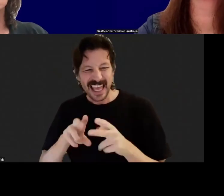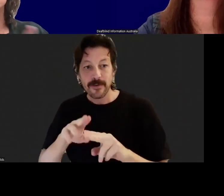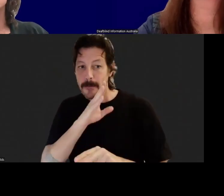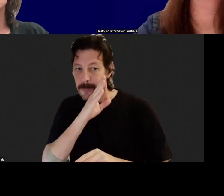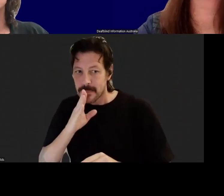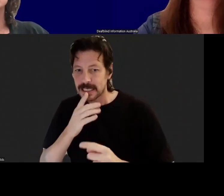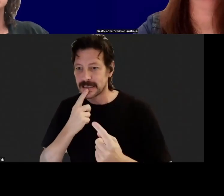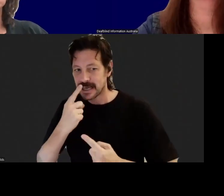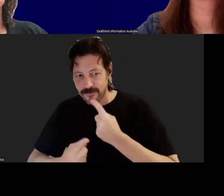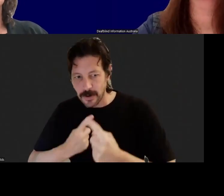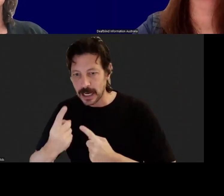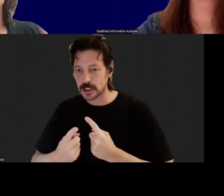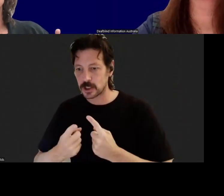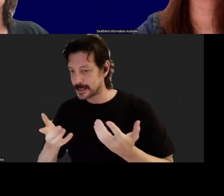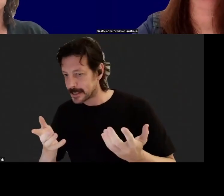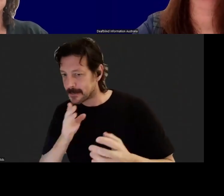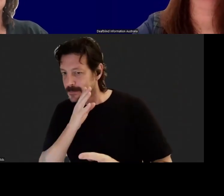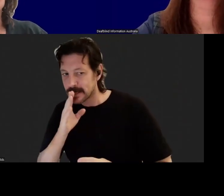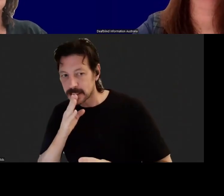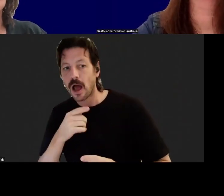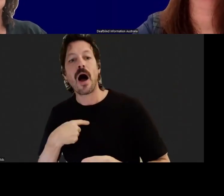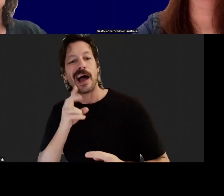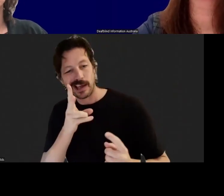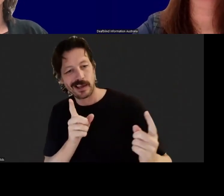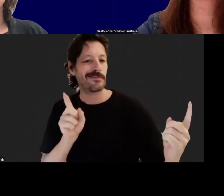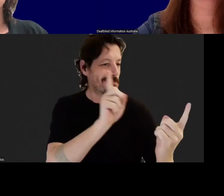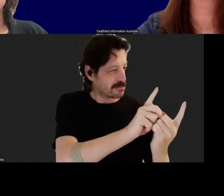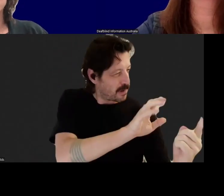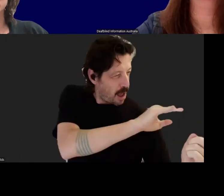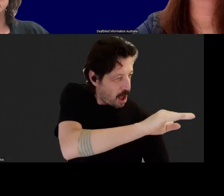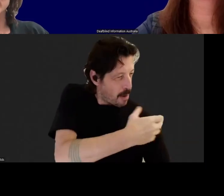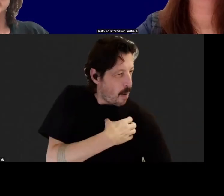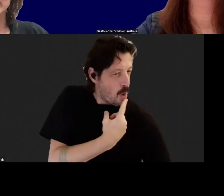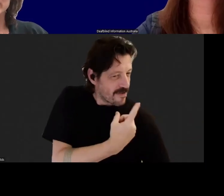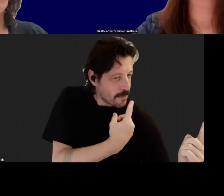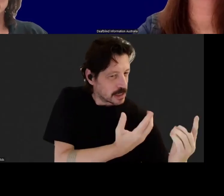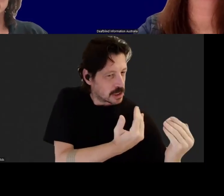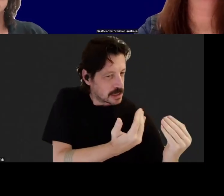previous kind of assessment process, then I'd go back and talk to them explicitly about that area